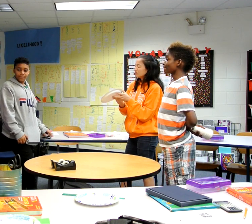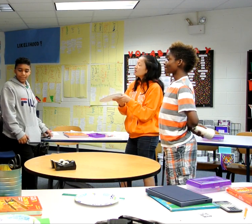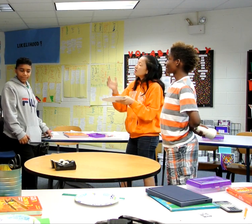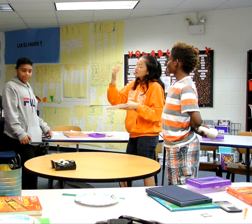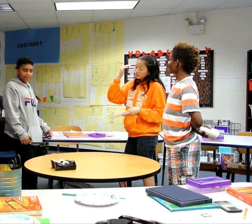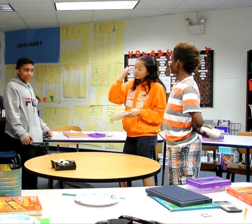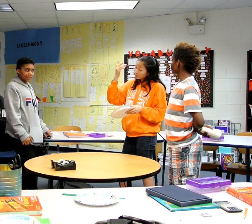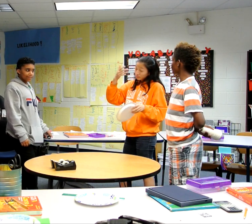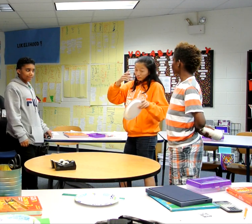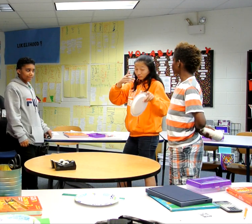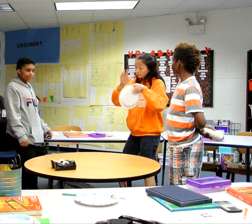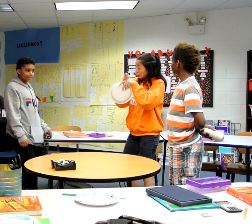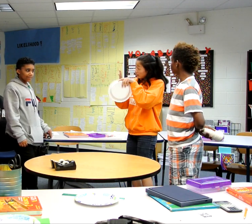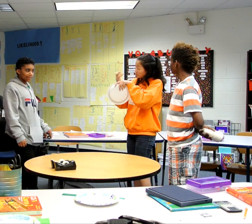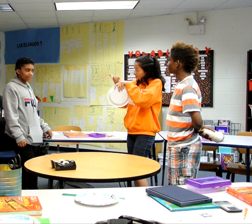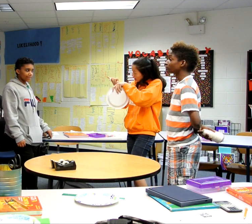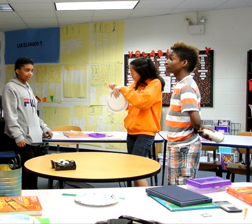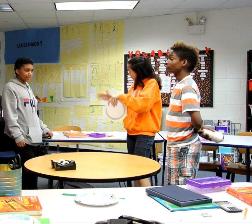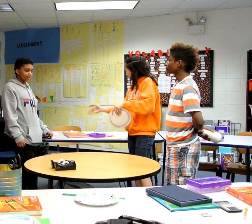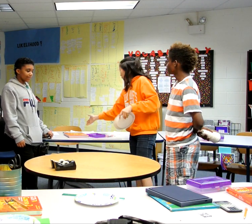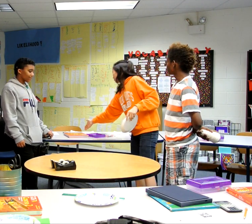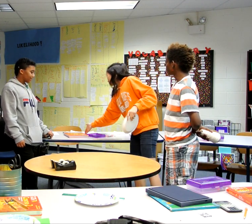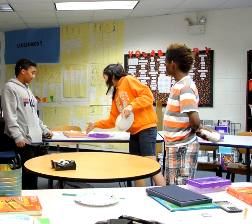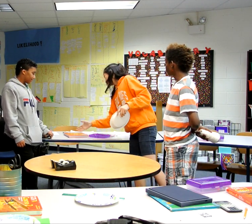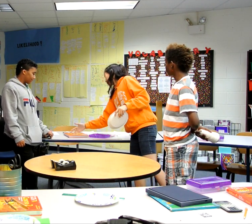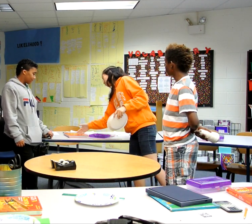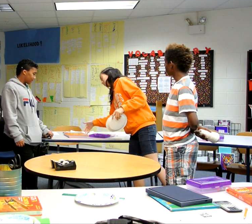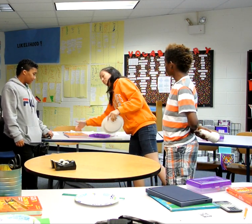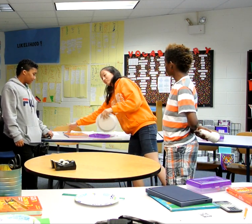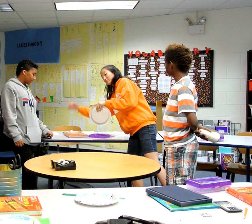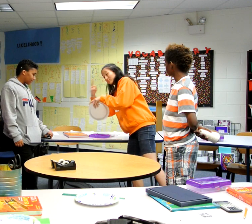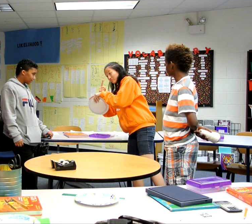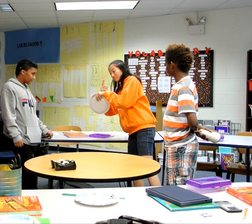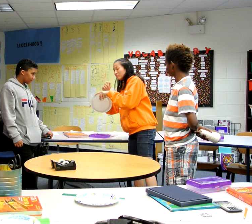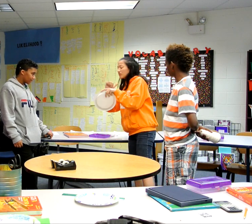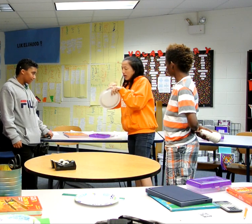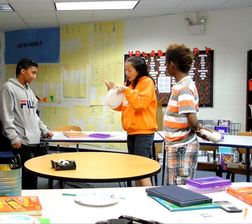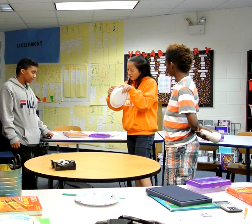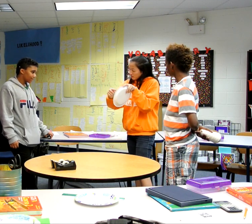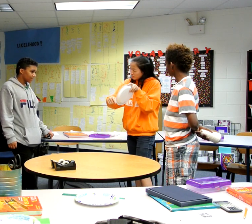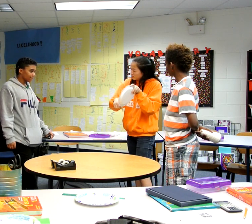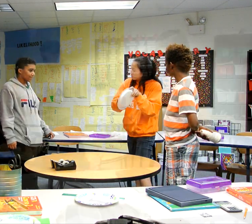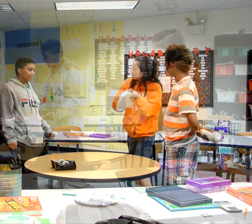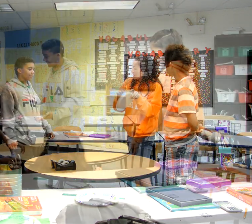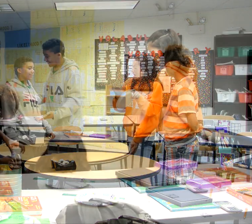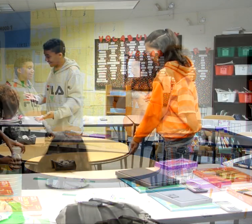Student : You know how you measure the book...length and width, right?